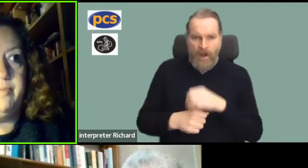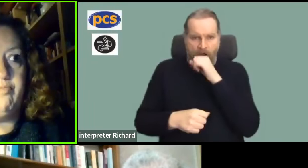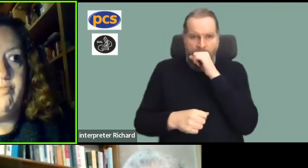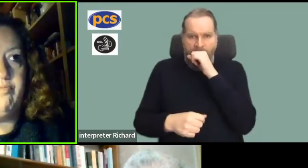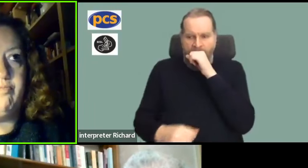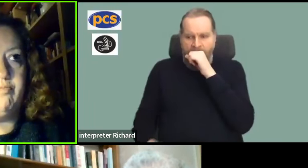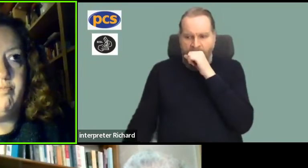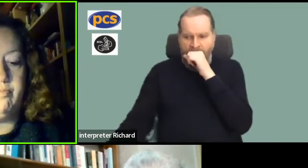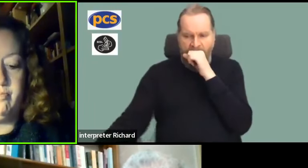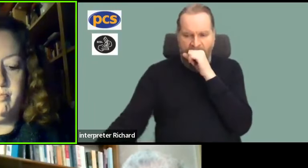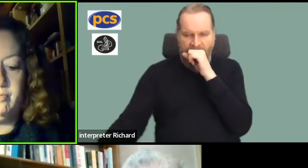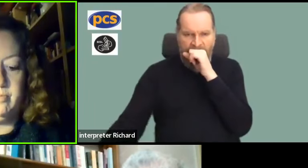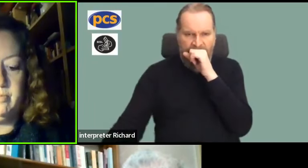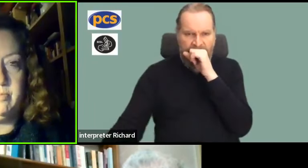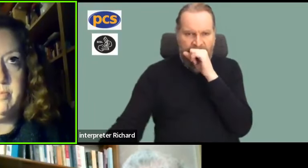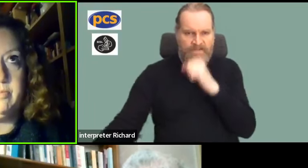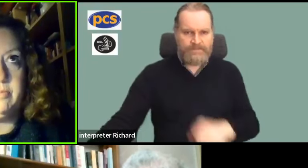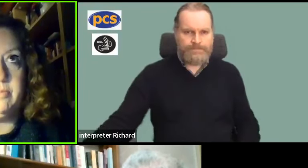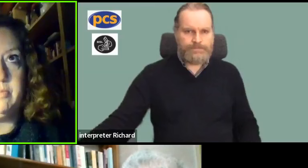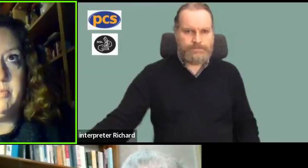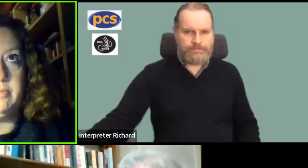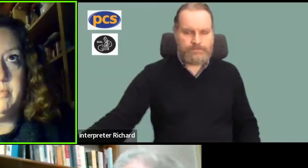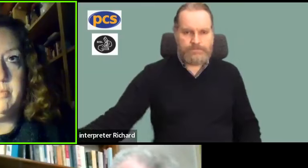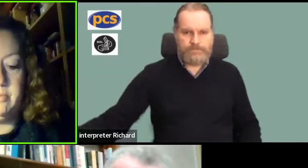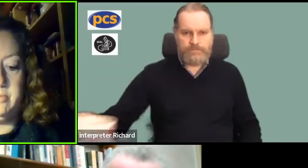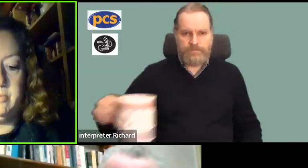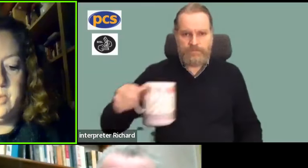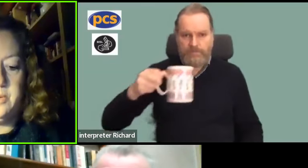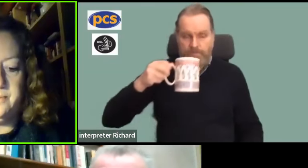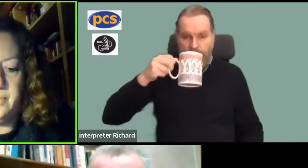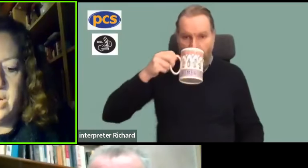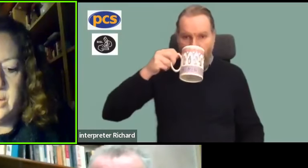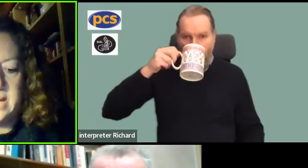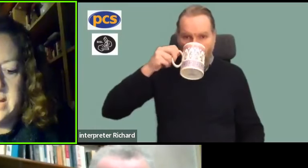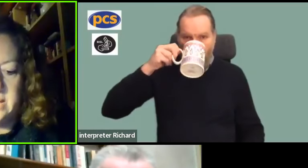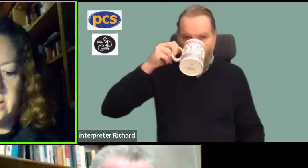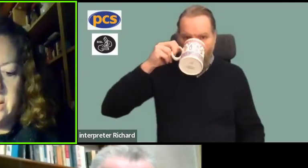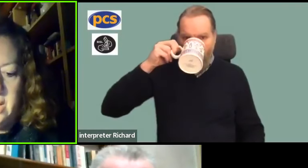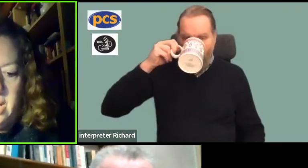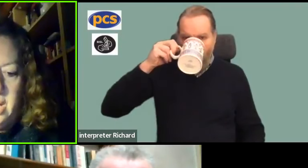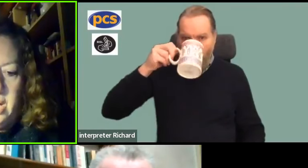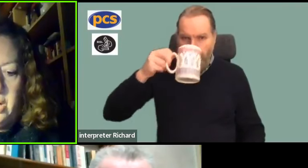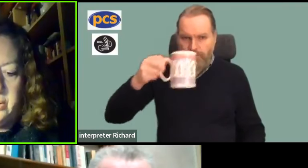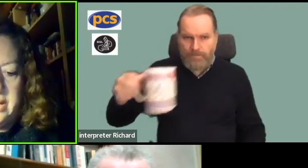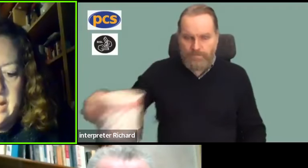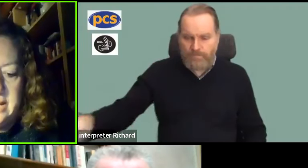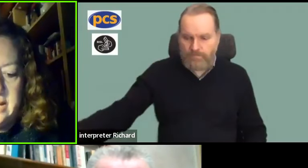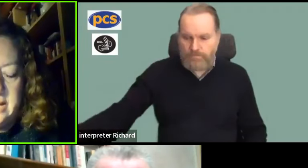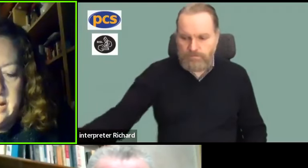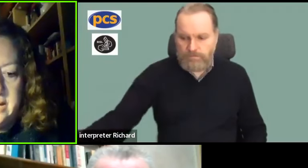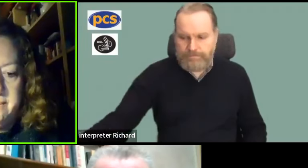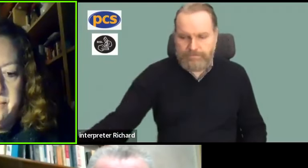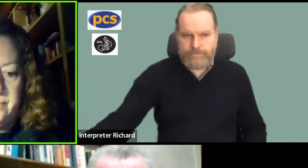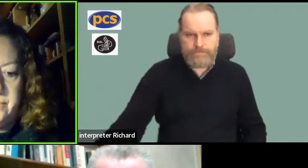you want to pick up the e